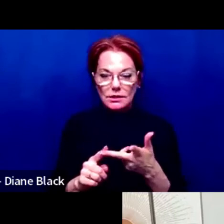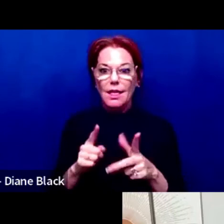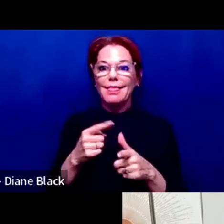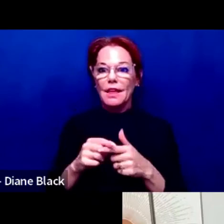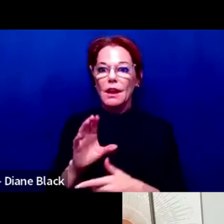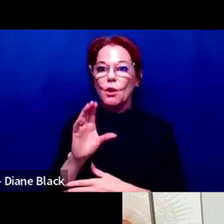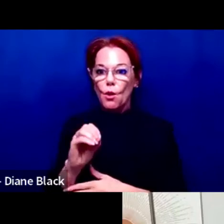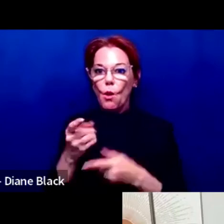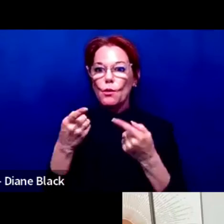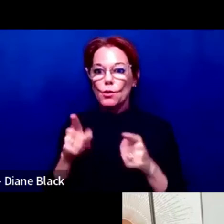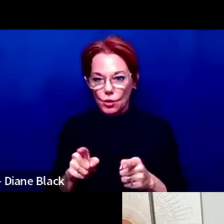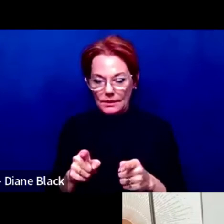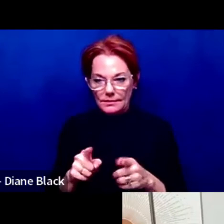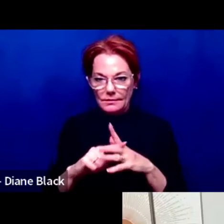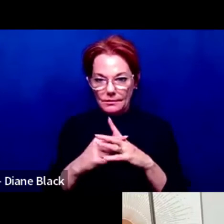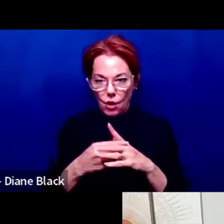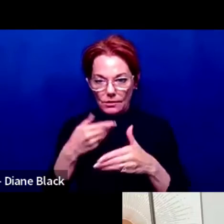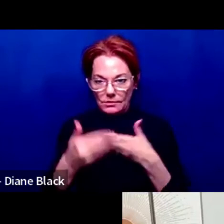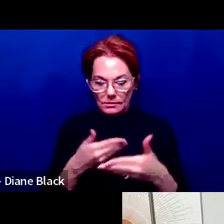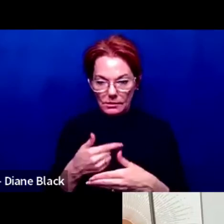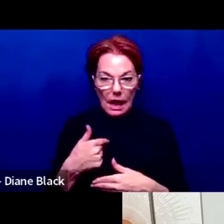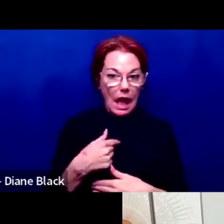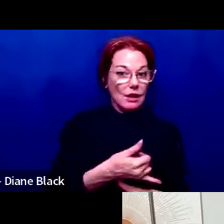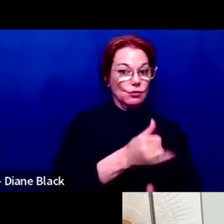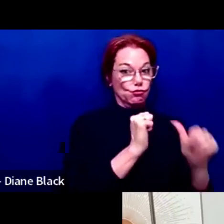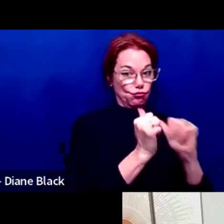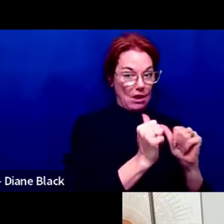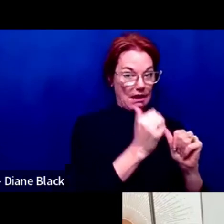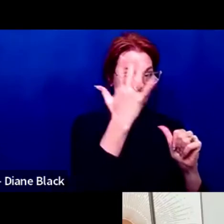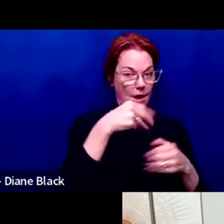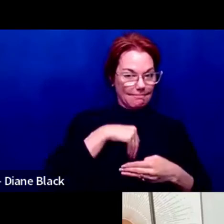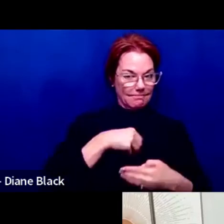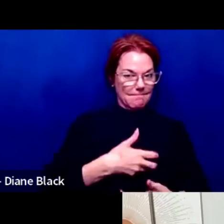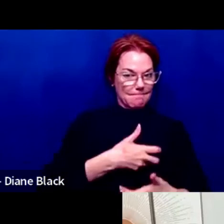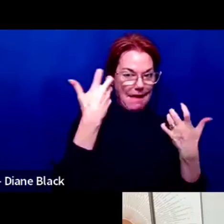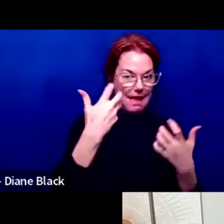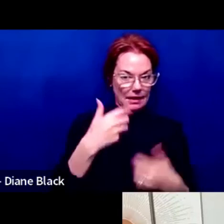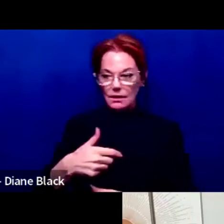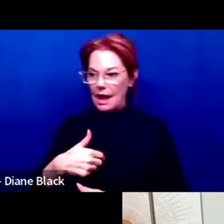because I was drinking. So I was going through the circle of just chaos, and I couldn't really get